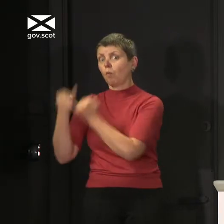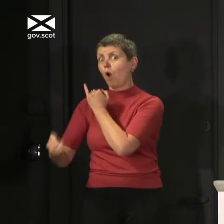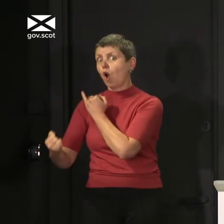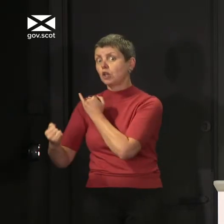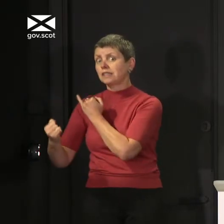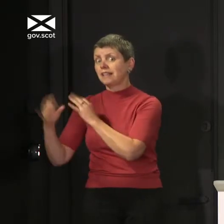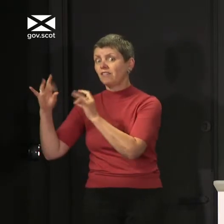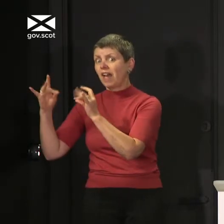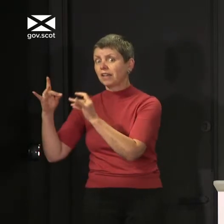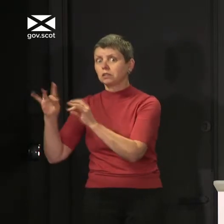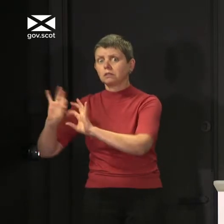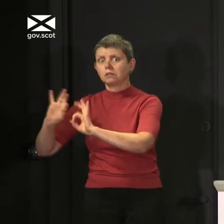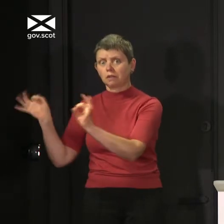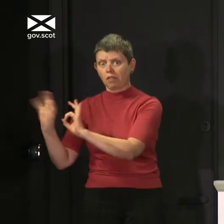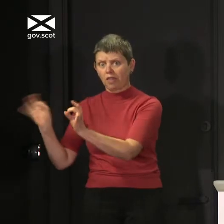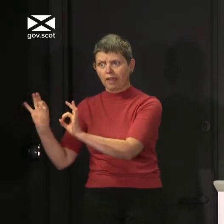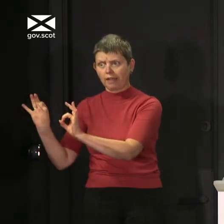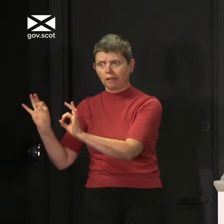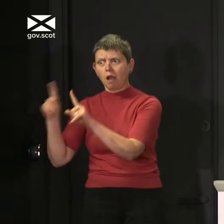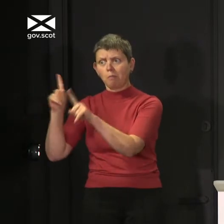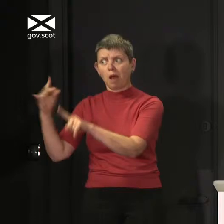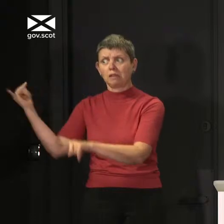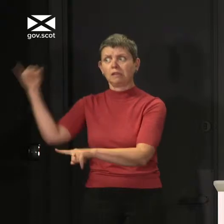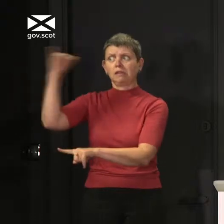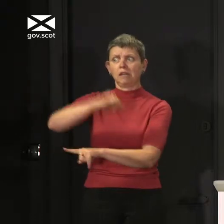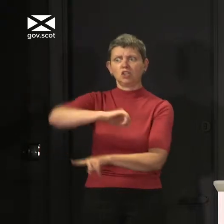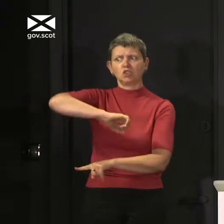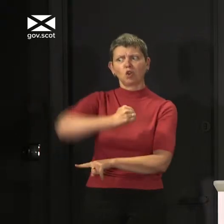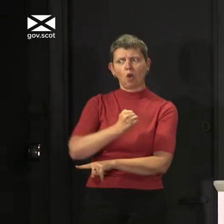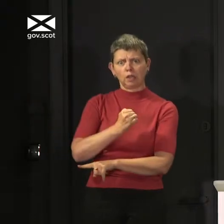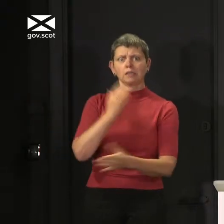infection levels there, but would create that risk in Scotland.